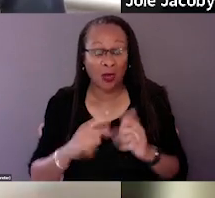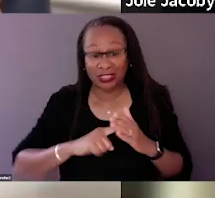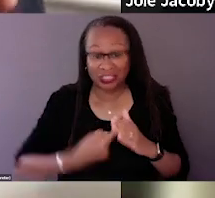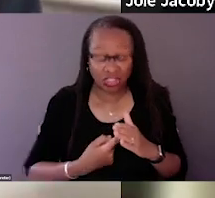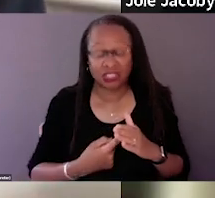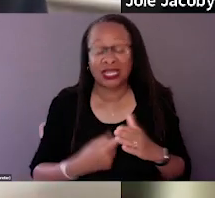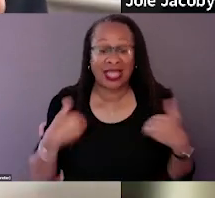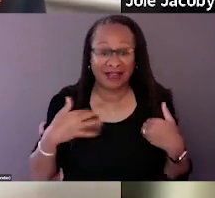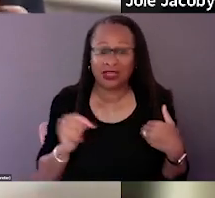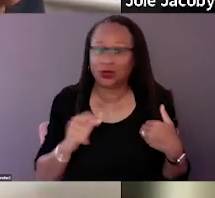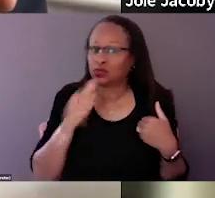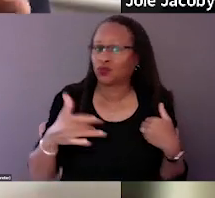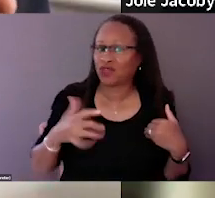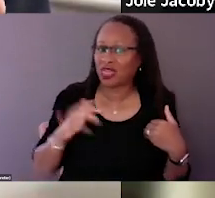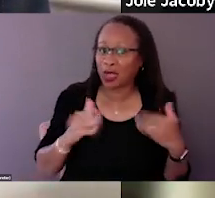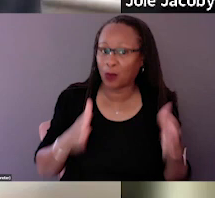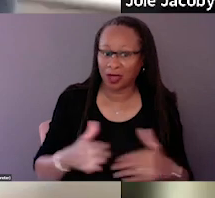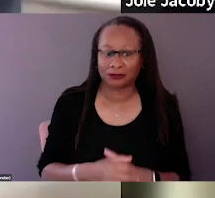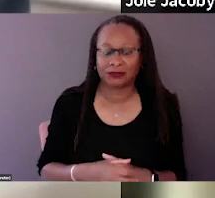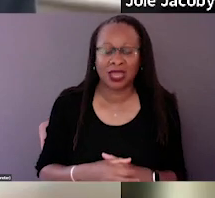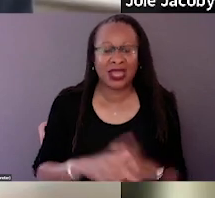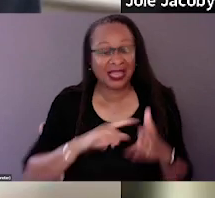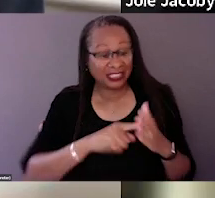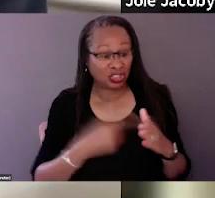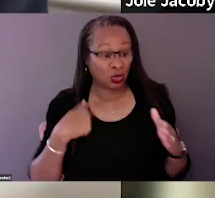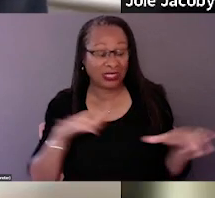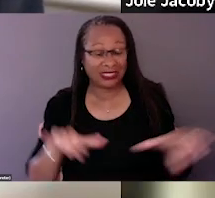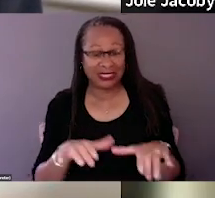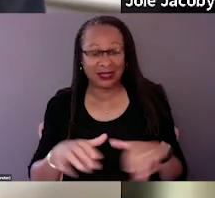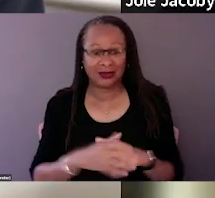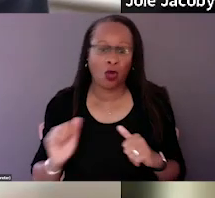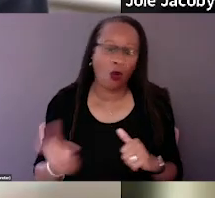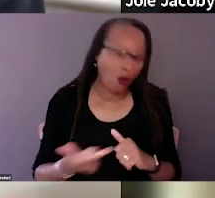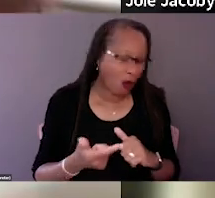'Cause initially, we did all the kickbacks in three different parts.